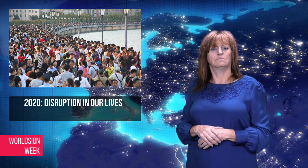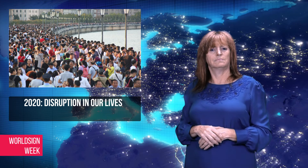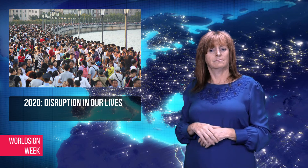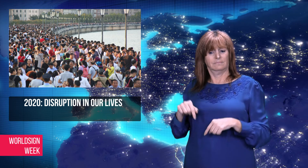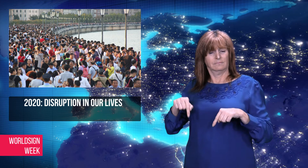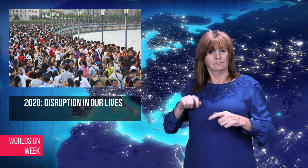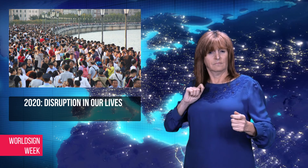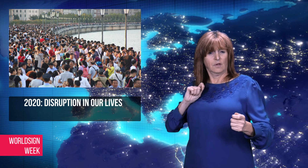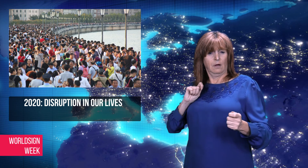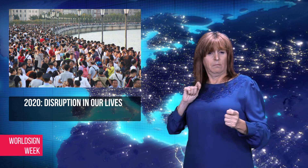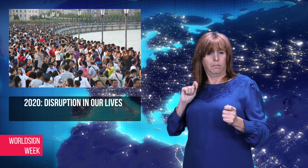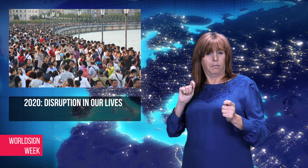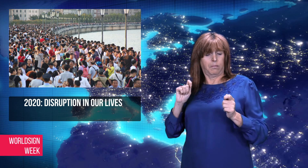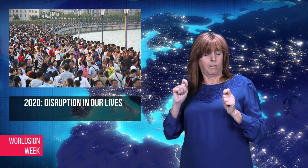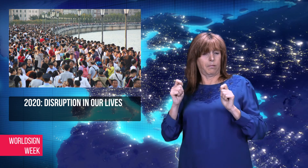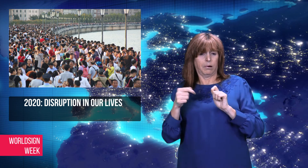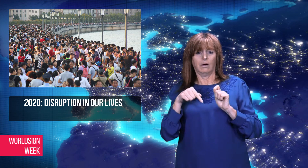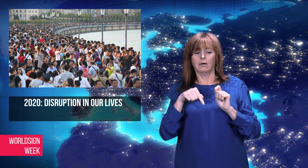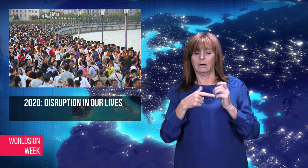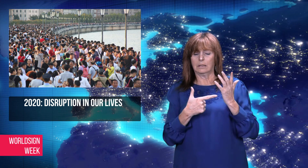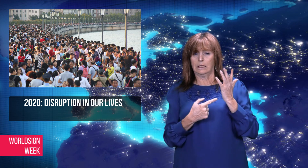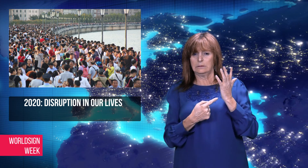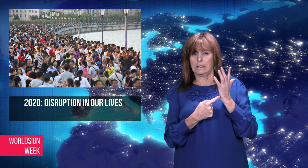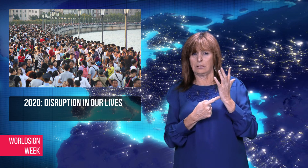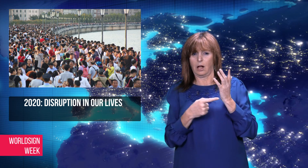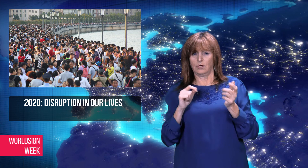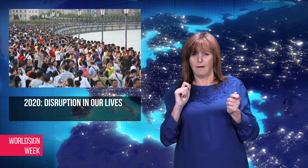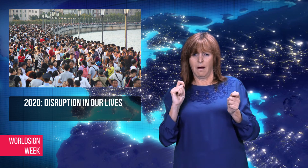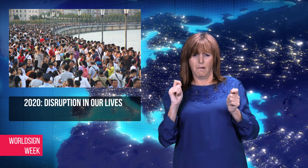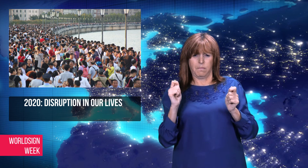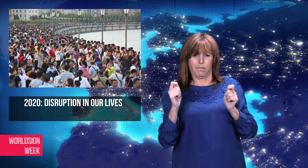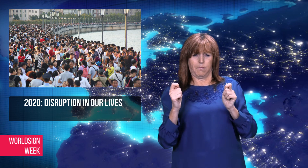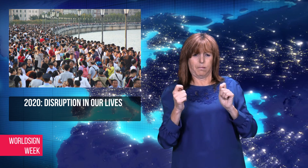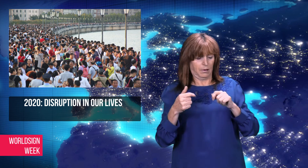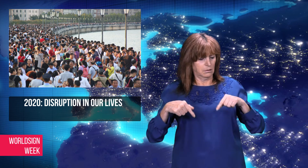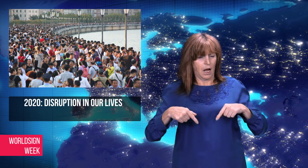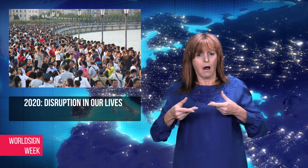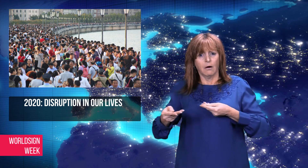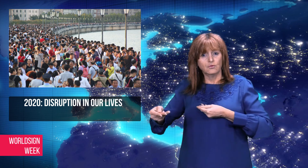With huge transformations in digital technologies,